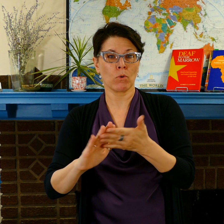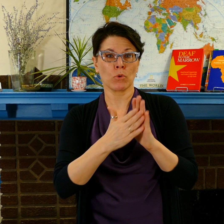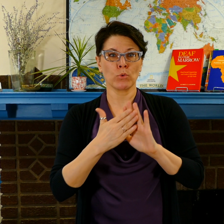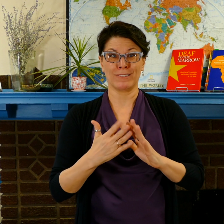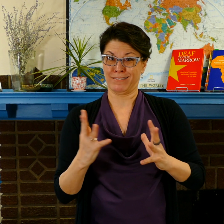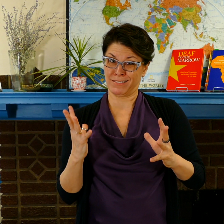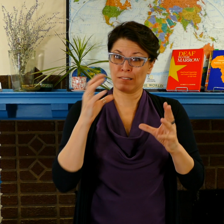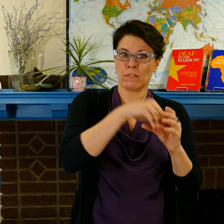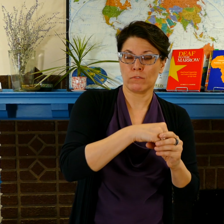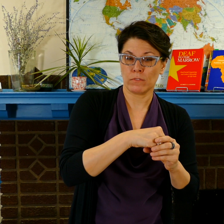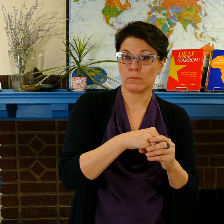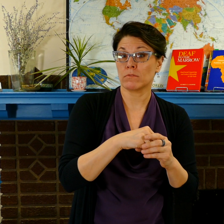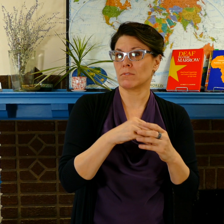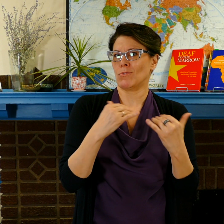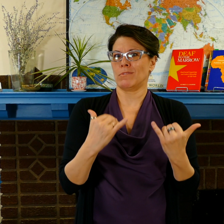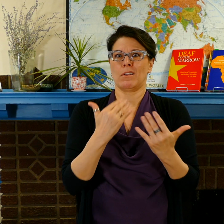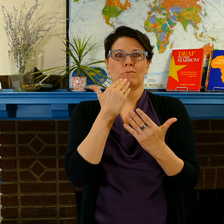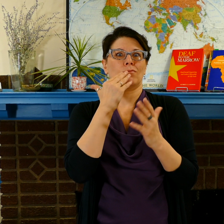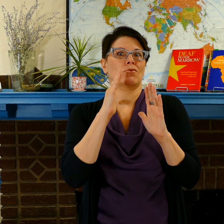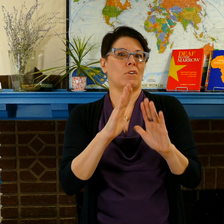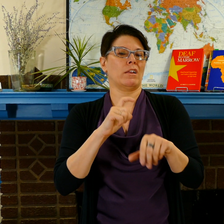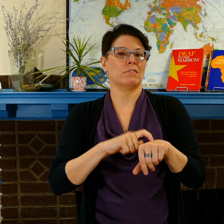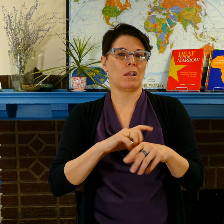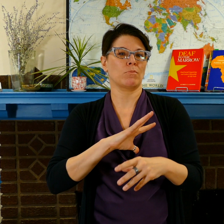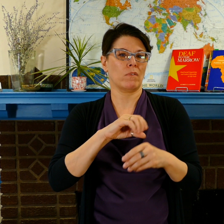on policy in various sectors, and work directly with local groups.